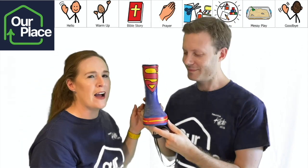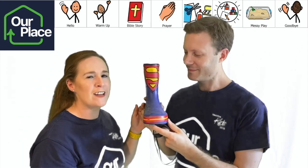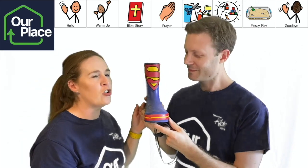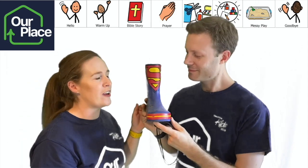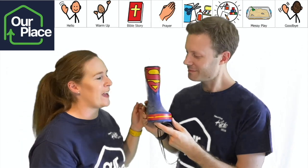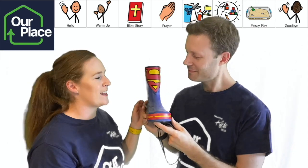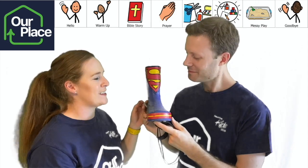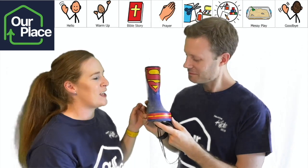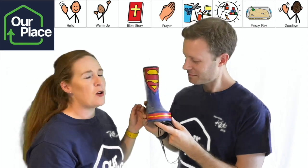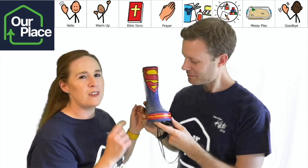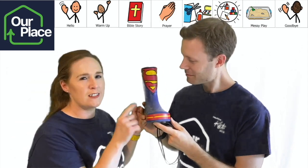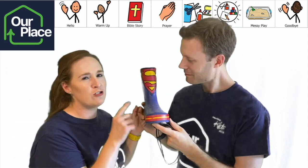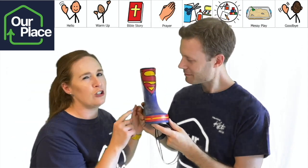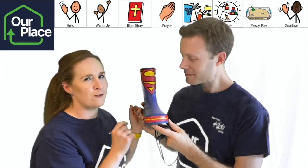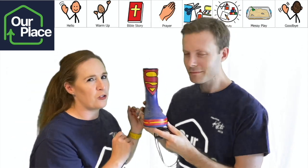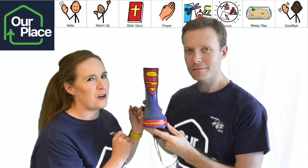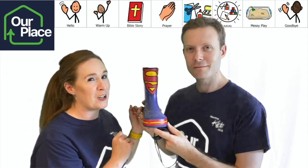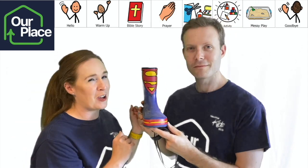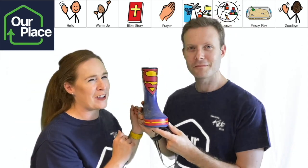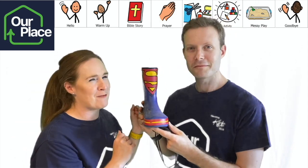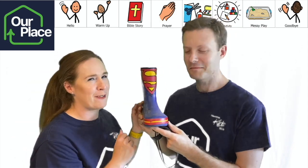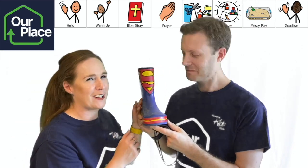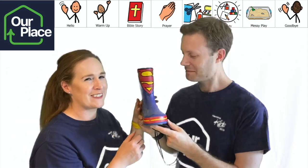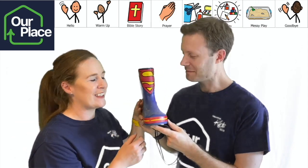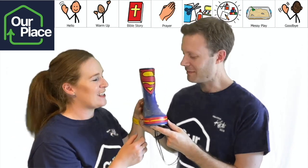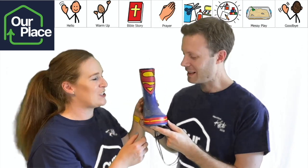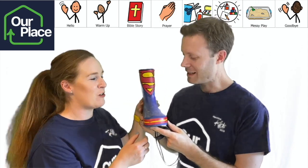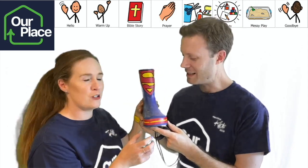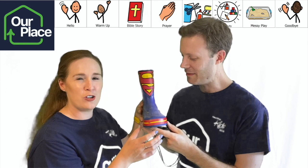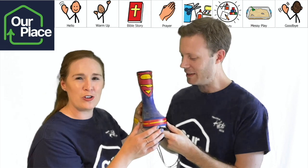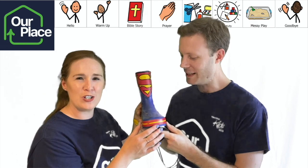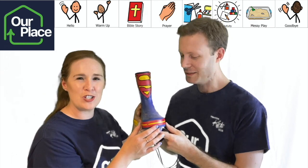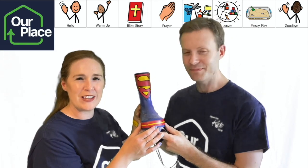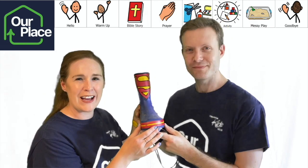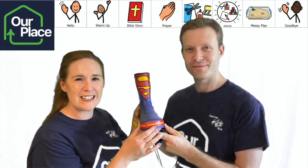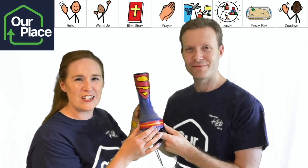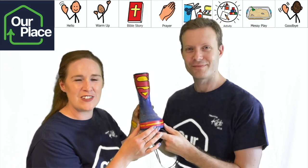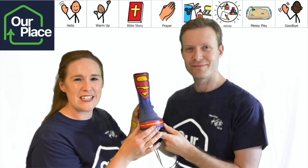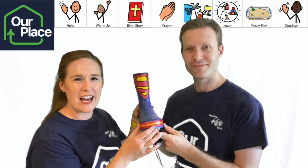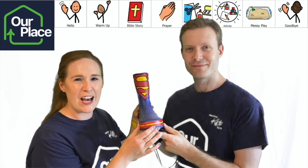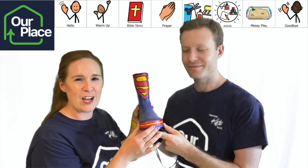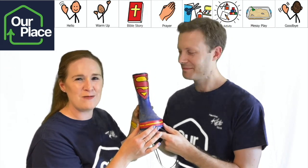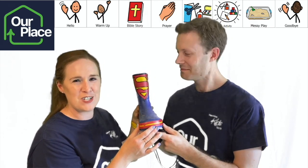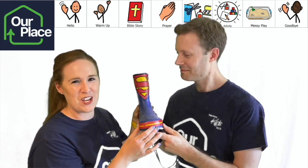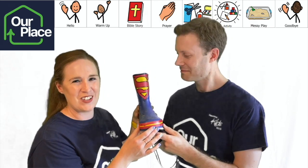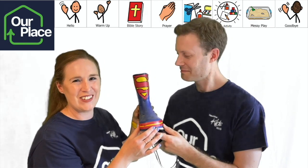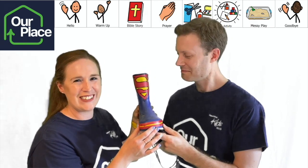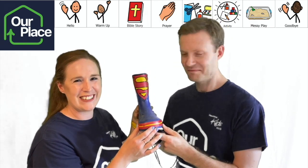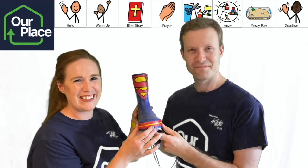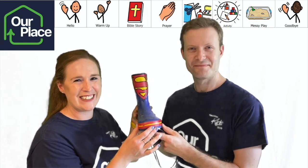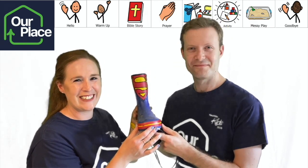his this is useful when you go camping so you could do that activity at home too